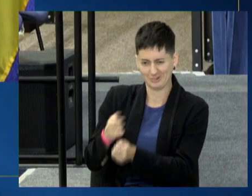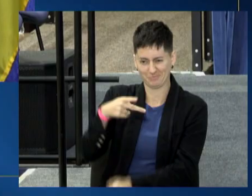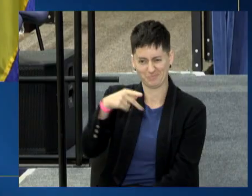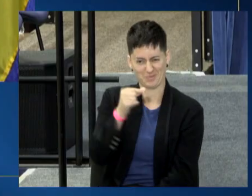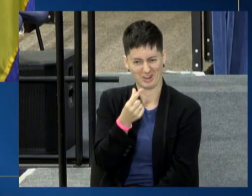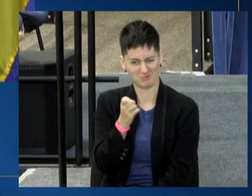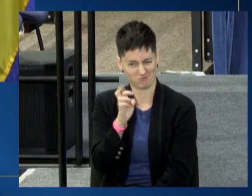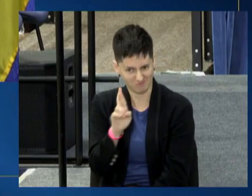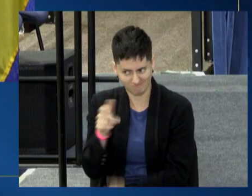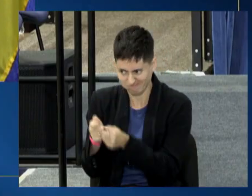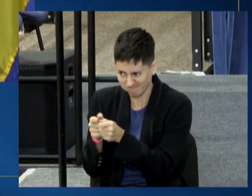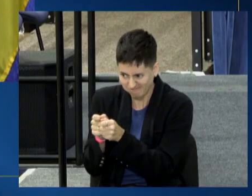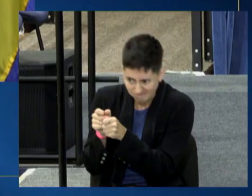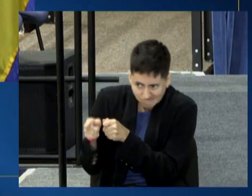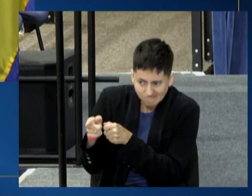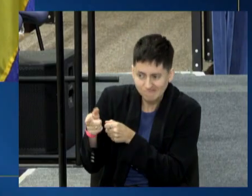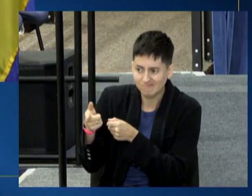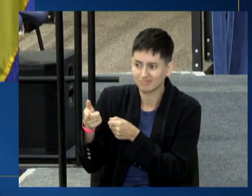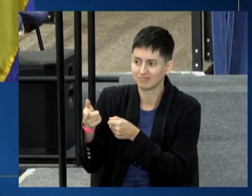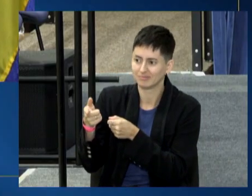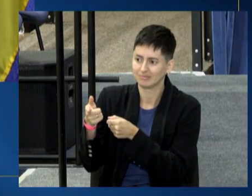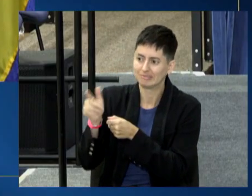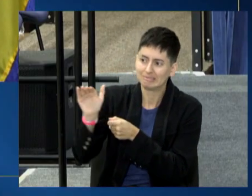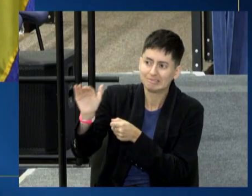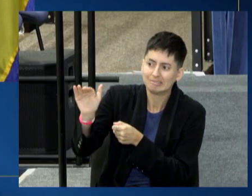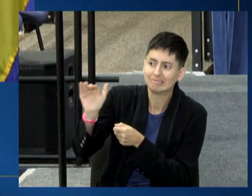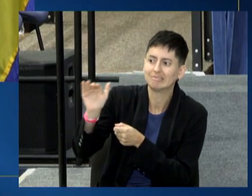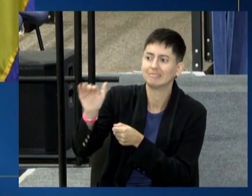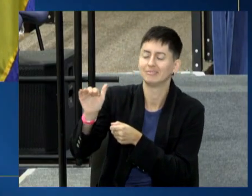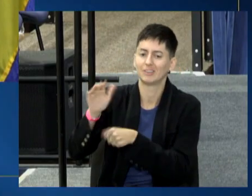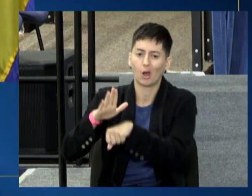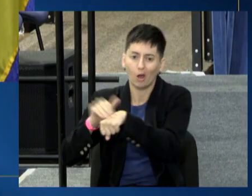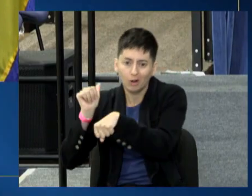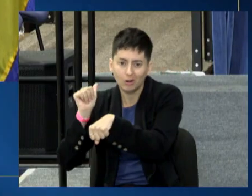I need you to come into the hospital. I need you to confirm the diagnosis." And she said,